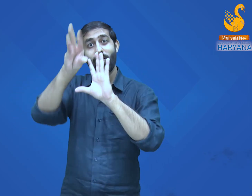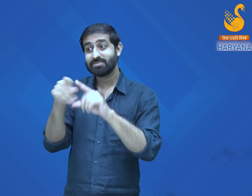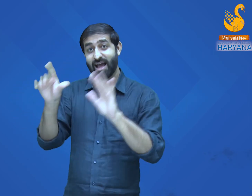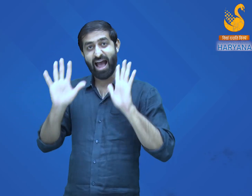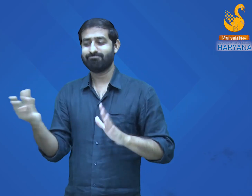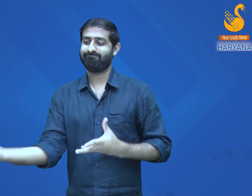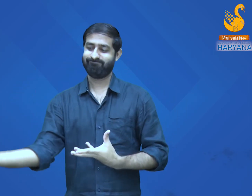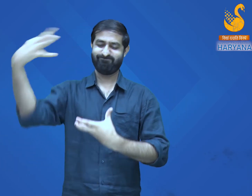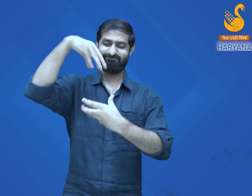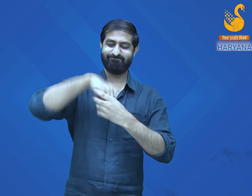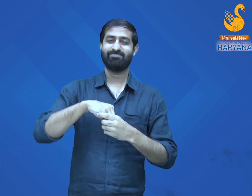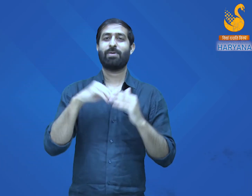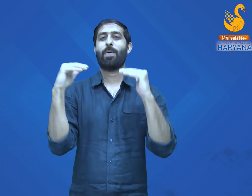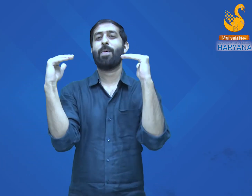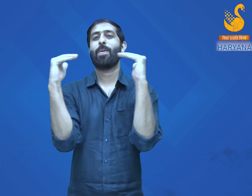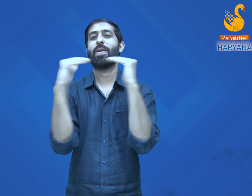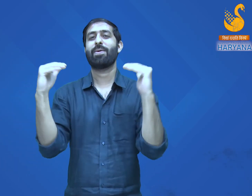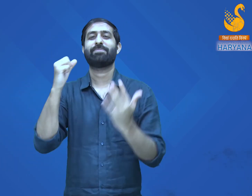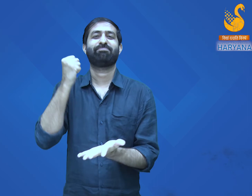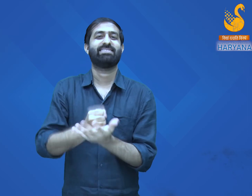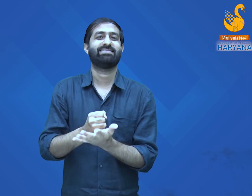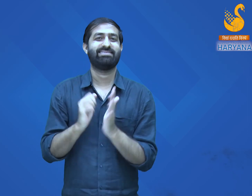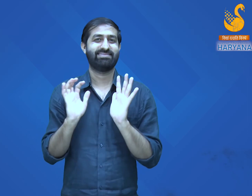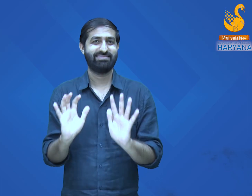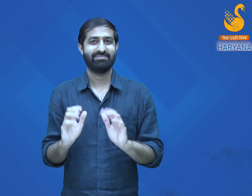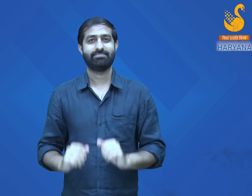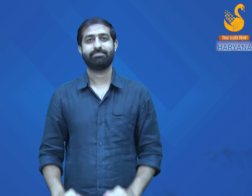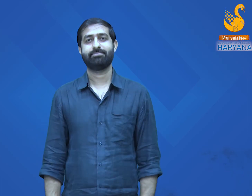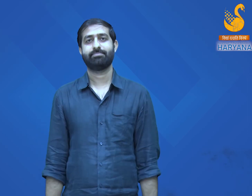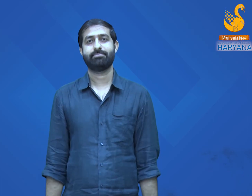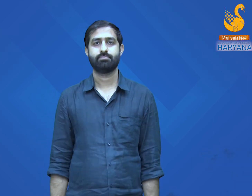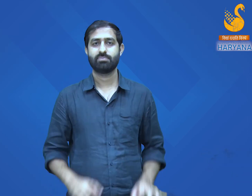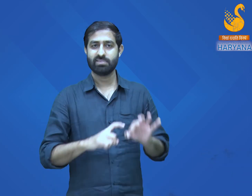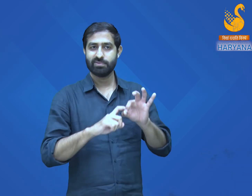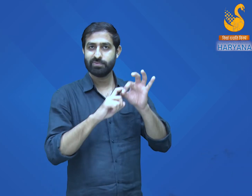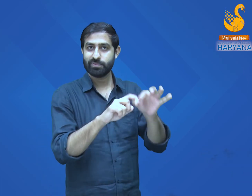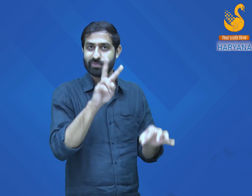So they must get involved in all the important matters and should be treated equally. Question 2